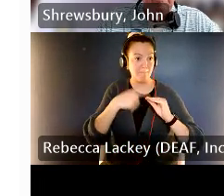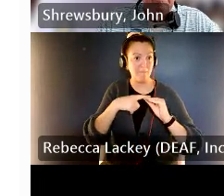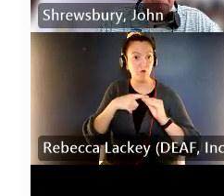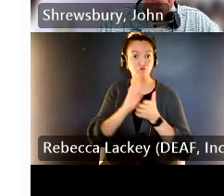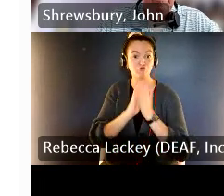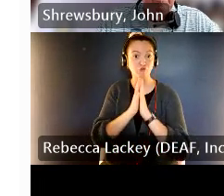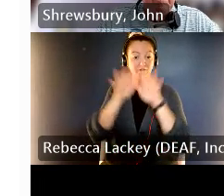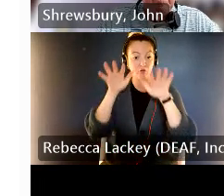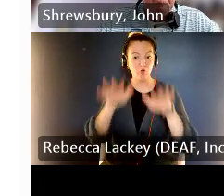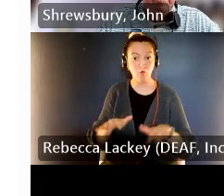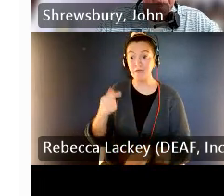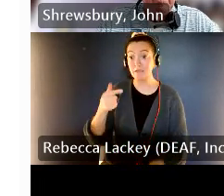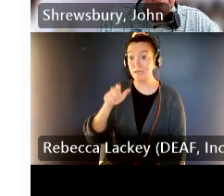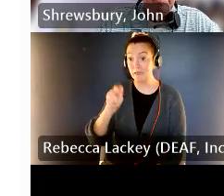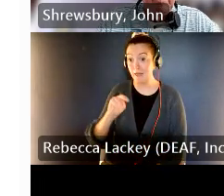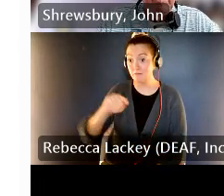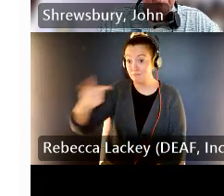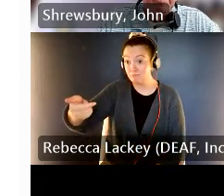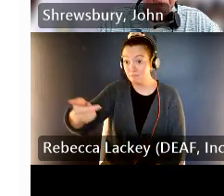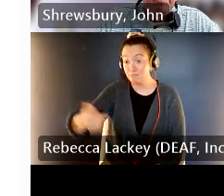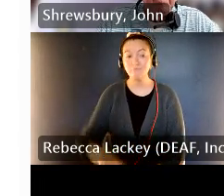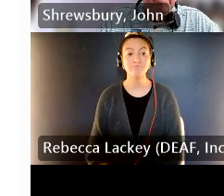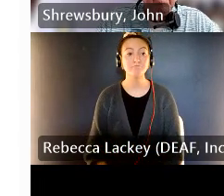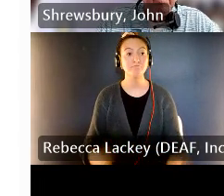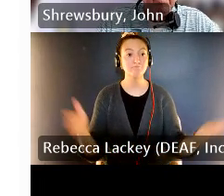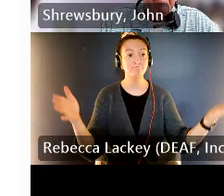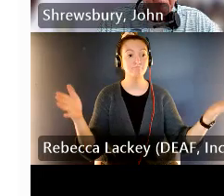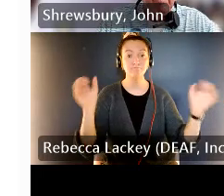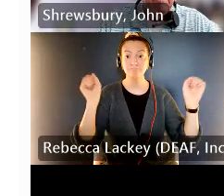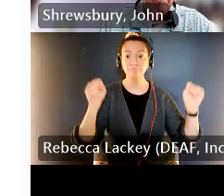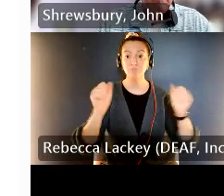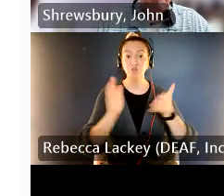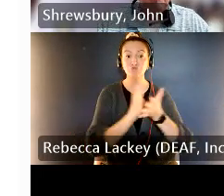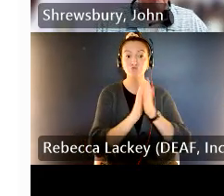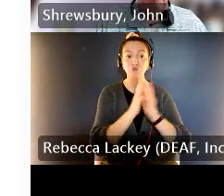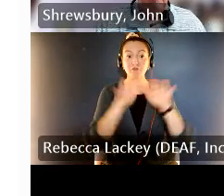Glenn Yeah, traffic calming has became a very common